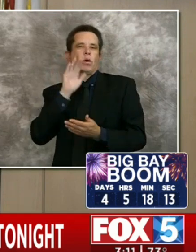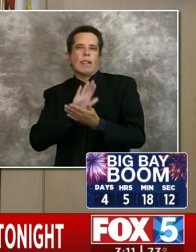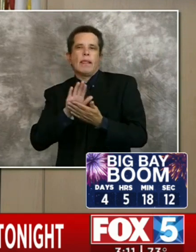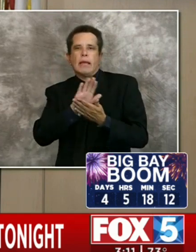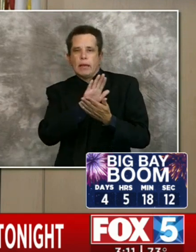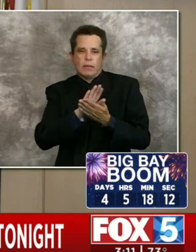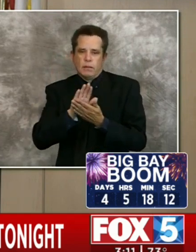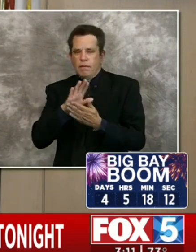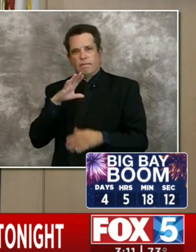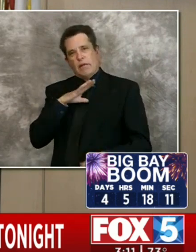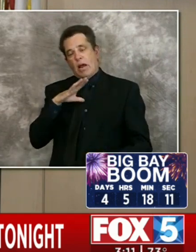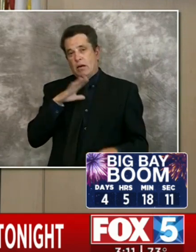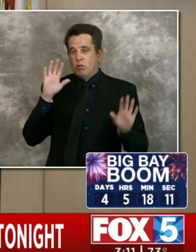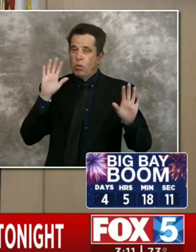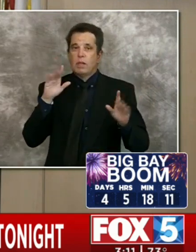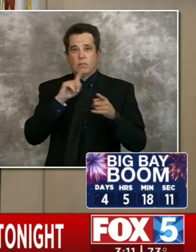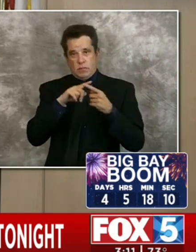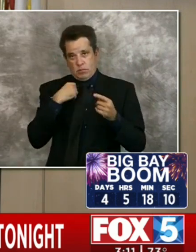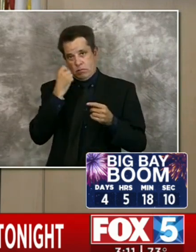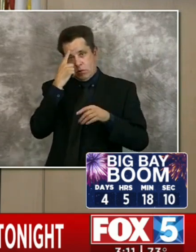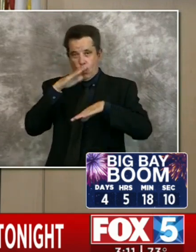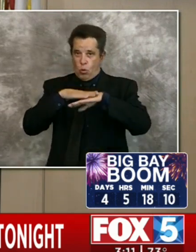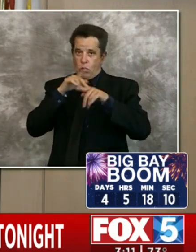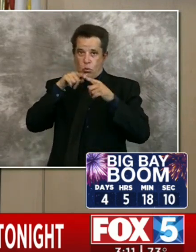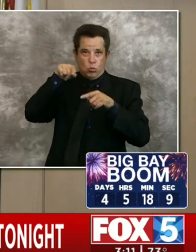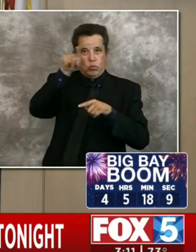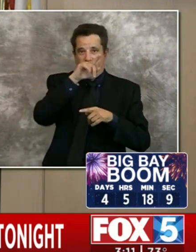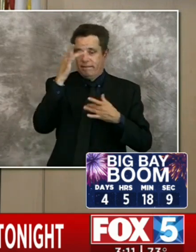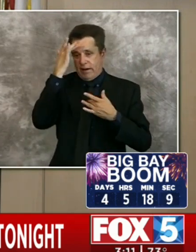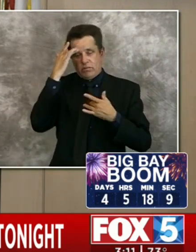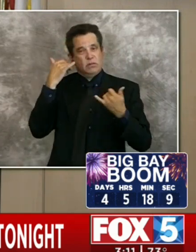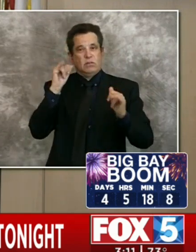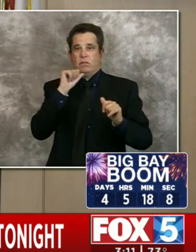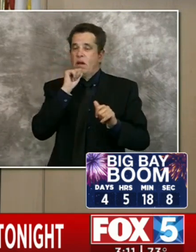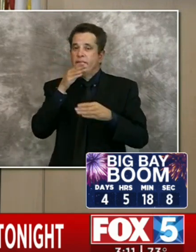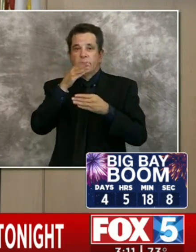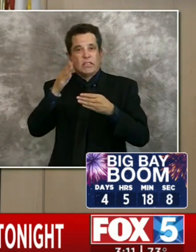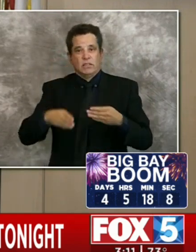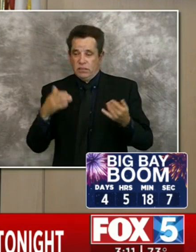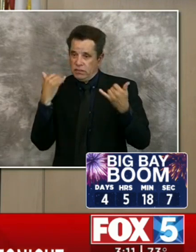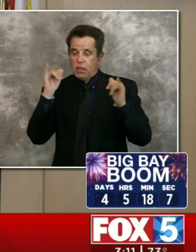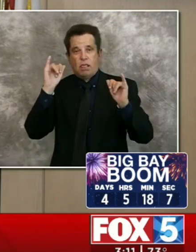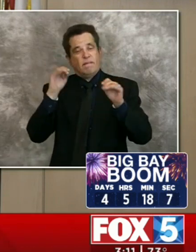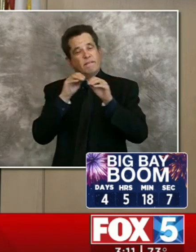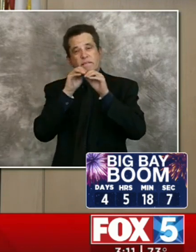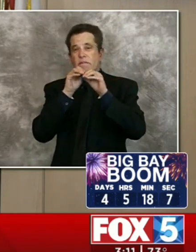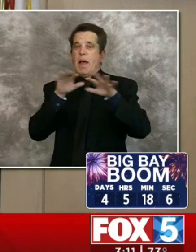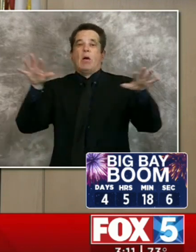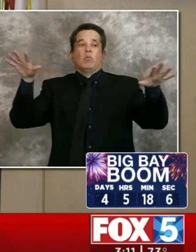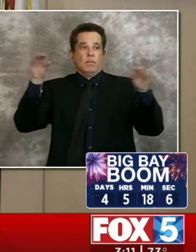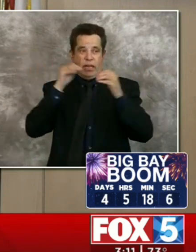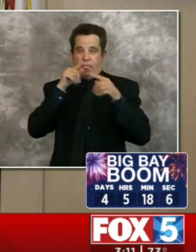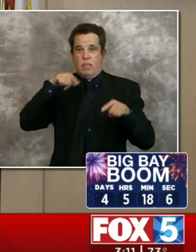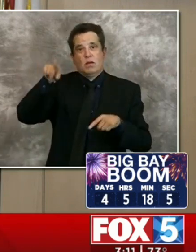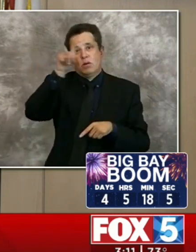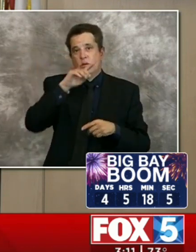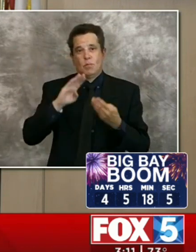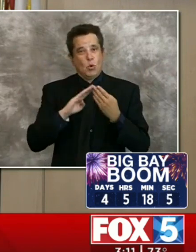00PM AND 05:00AM. IT IS IMPORTANT FOR EVERYONE TO UNDERSTAND THAT